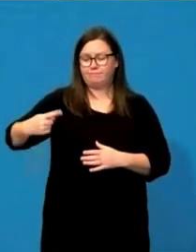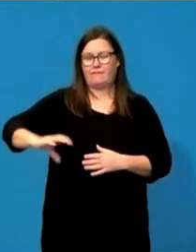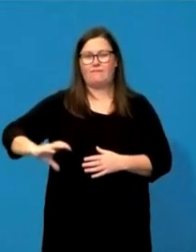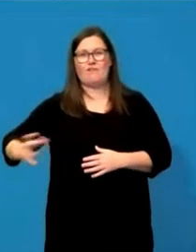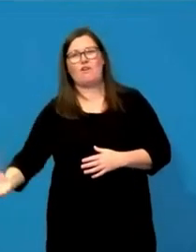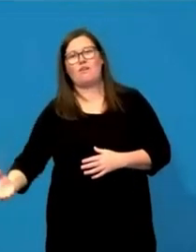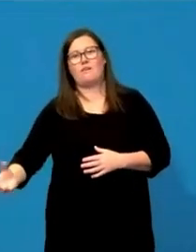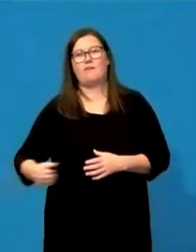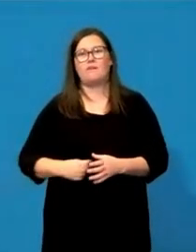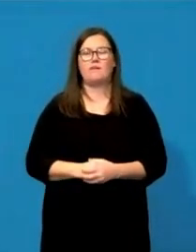It came off at the workplace.